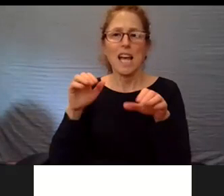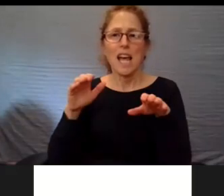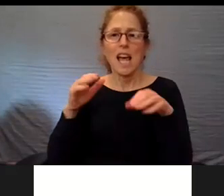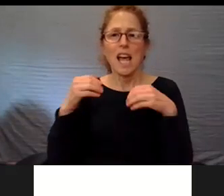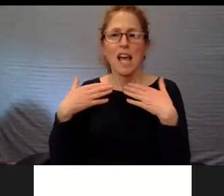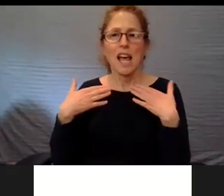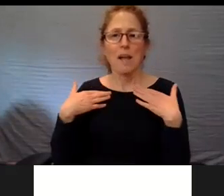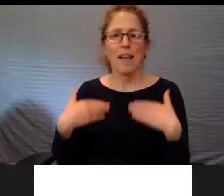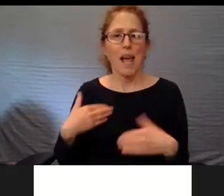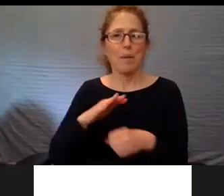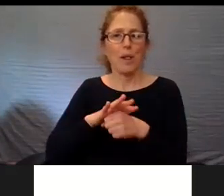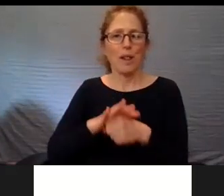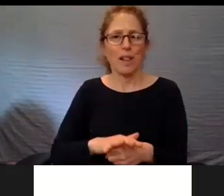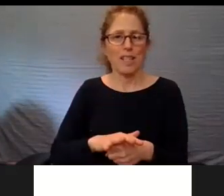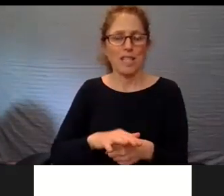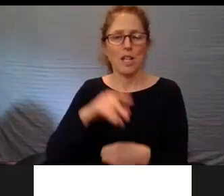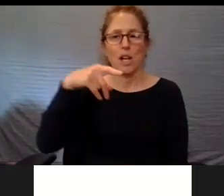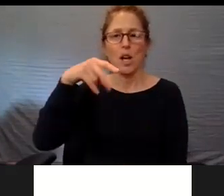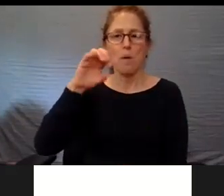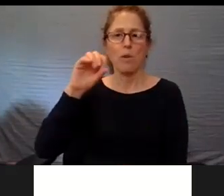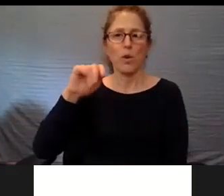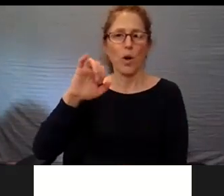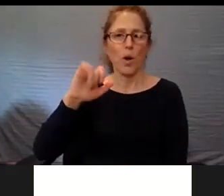the wrong kind of tactic.